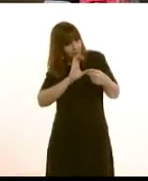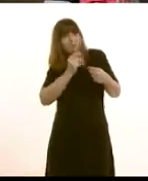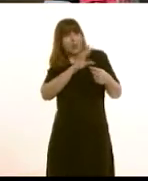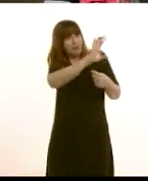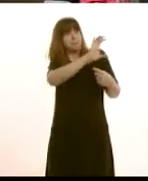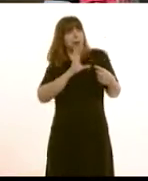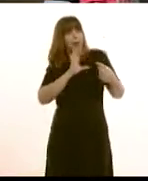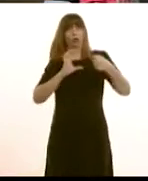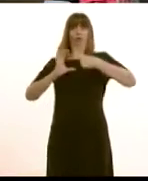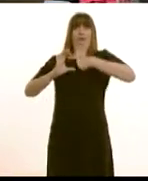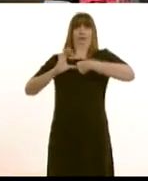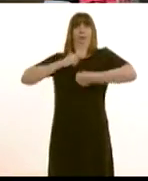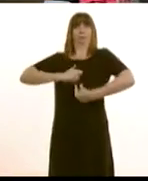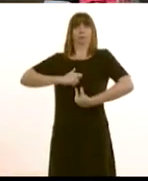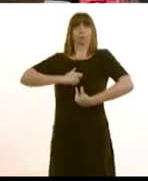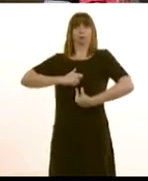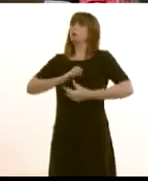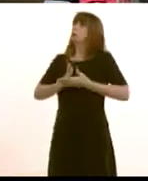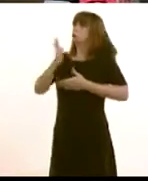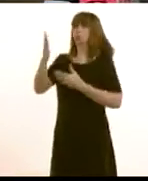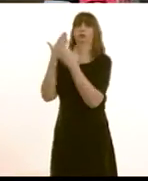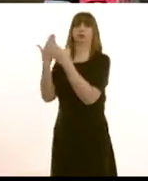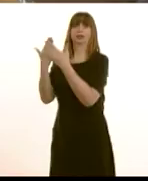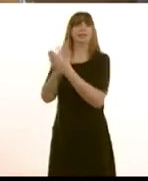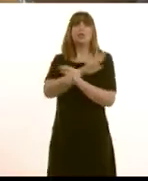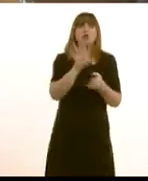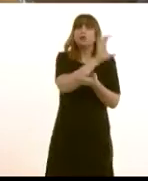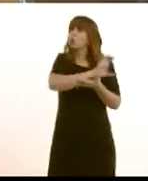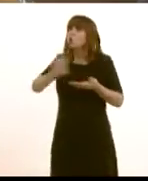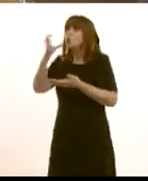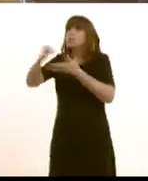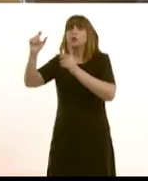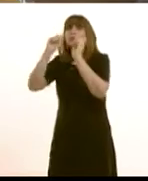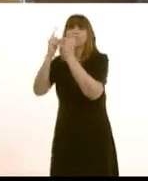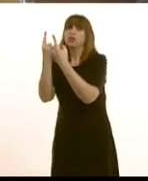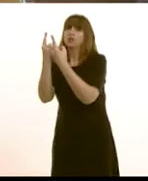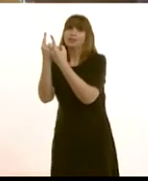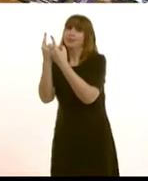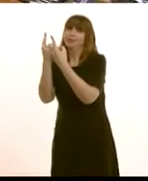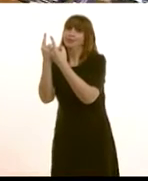their colleagues, unfortunately, in England face when they leave college. [Interruption.]